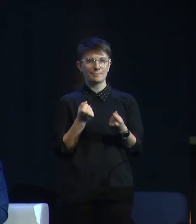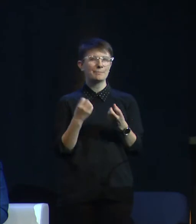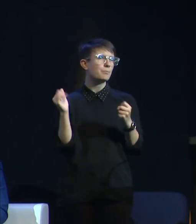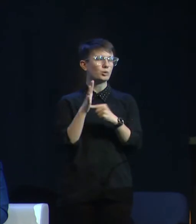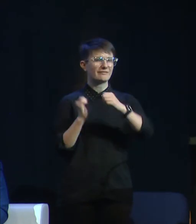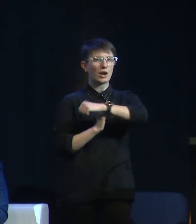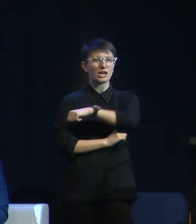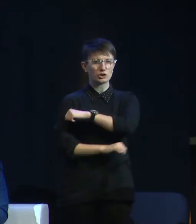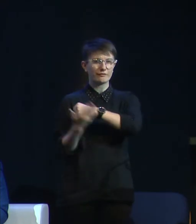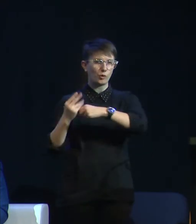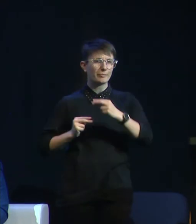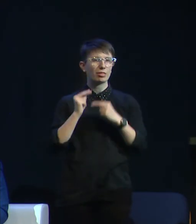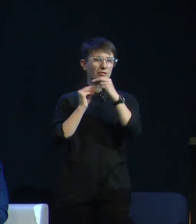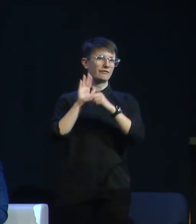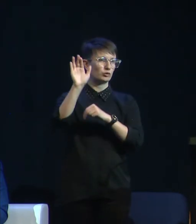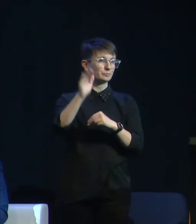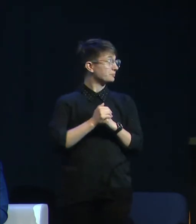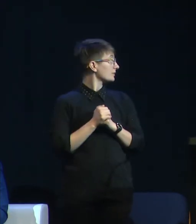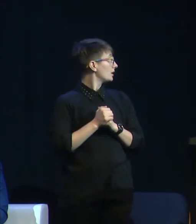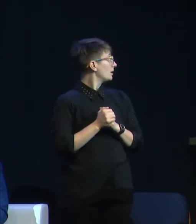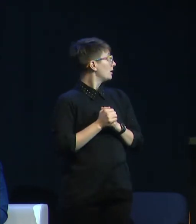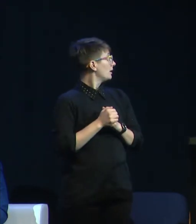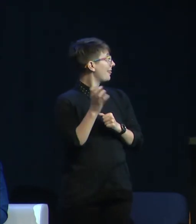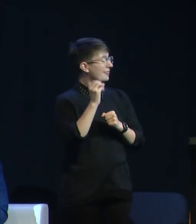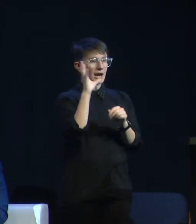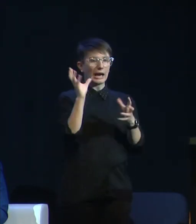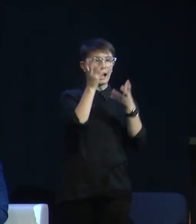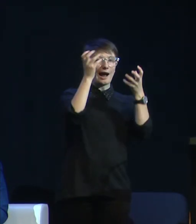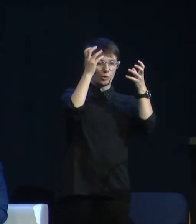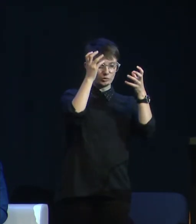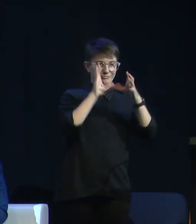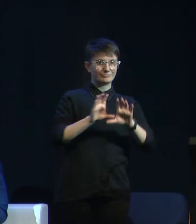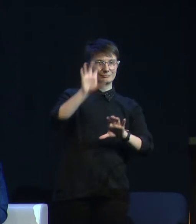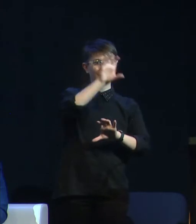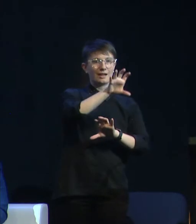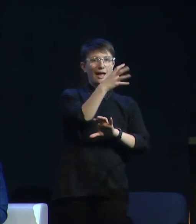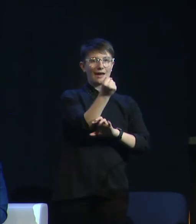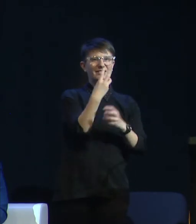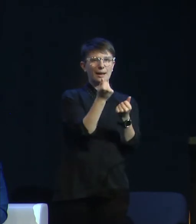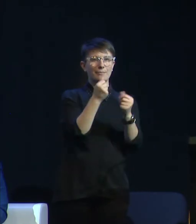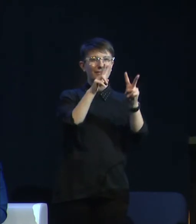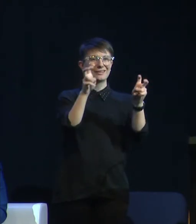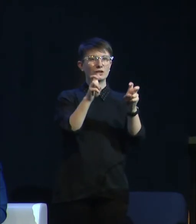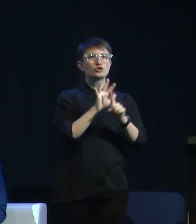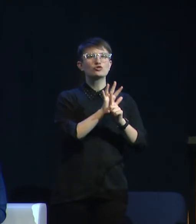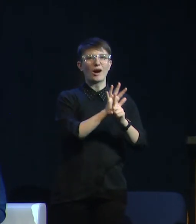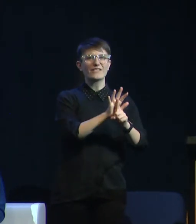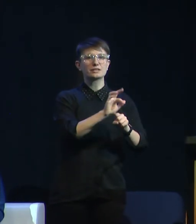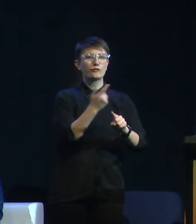future. We have our drivers of change in the little cloud on the left-hand side, and those are drivers that are going to be blowing through